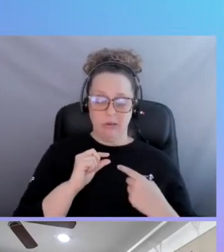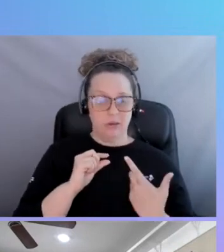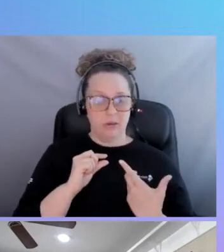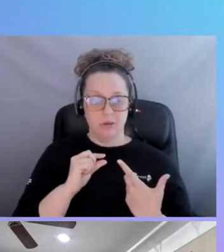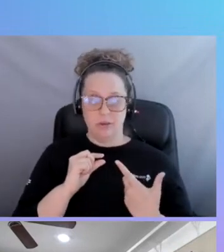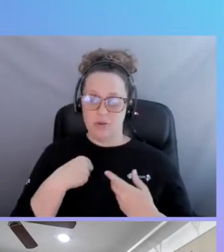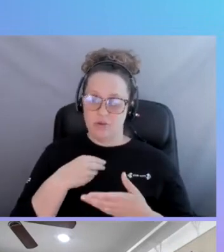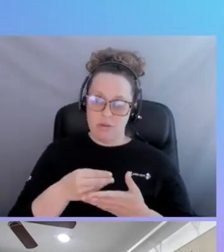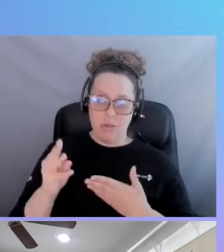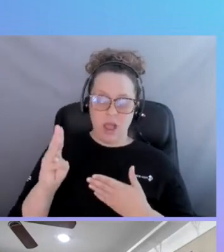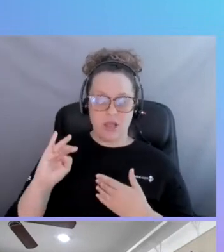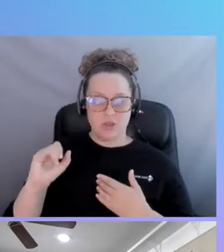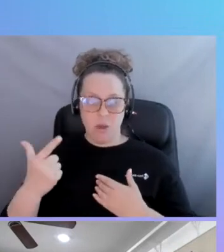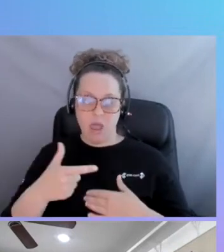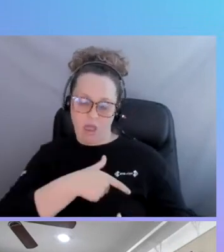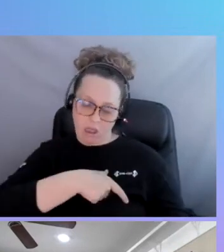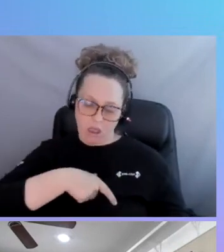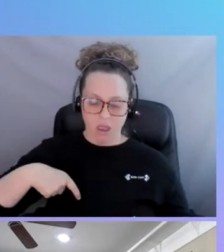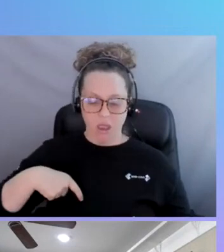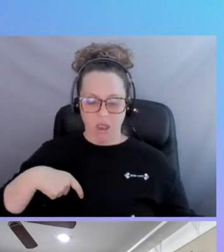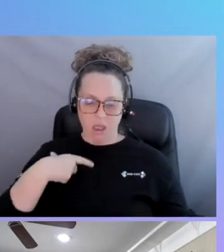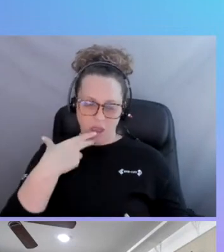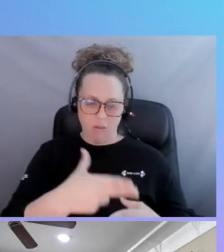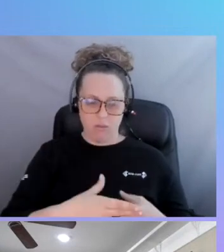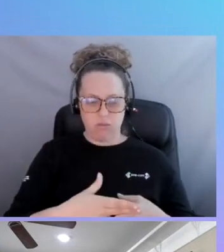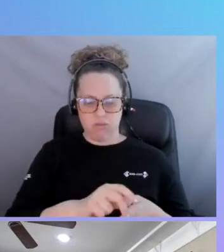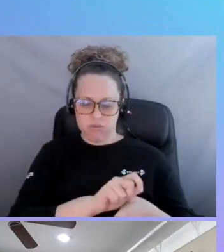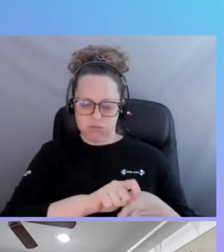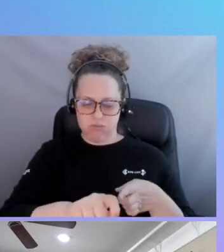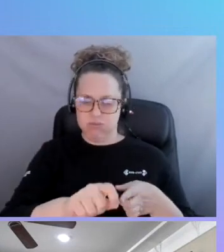and get that into the hands of the right people, that goes a